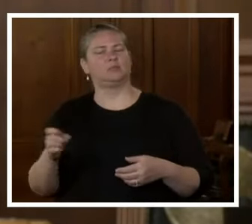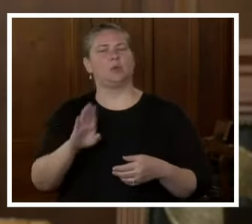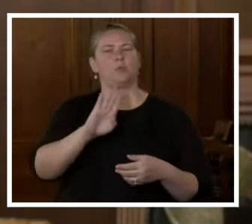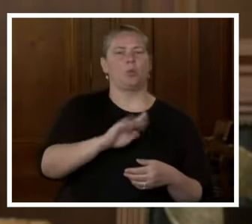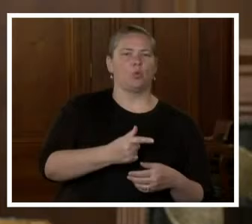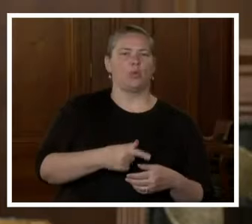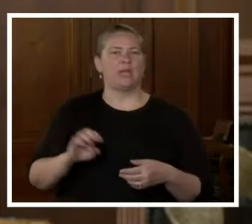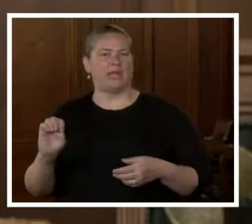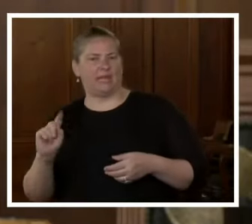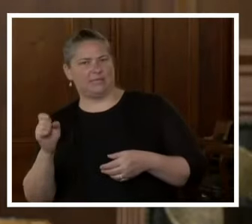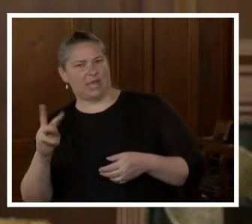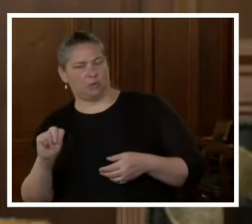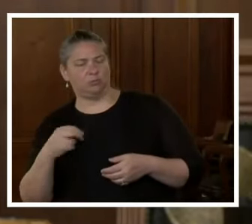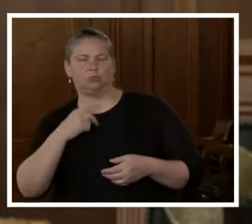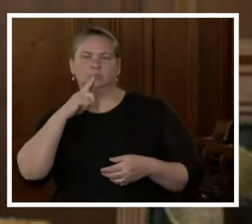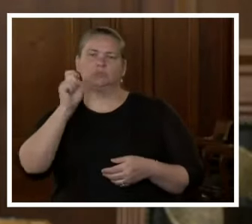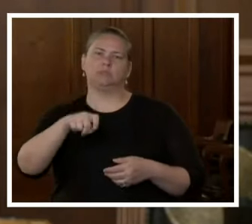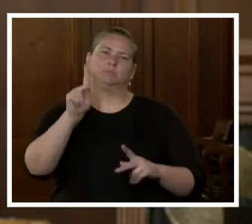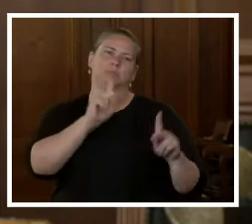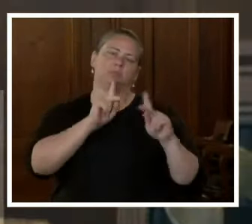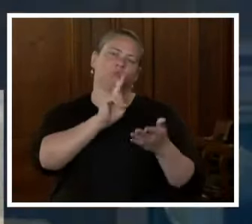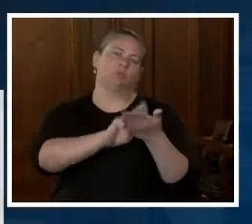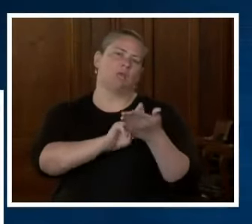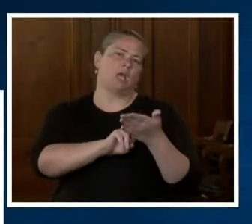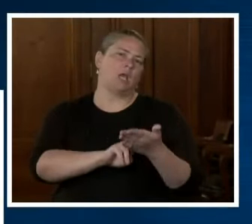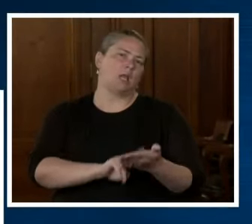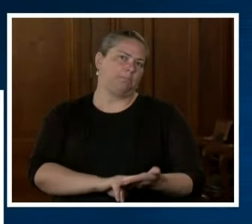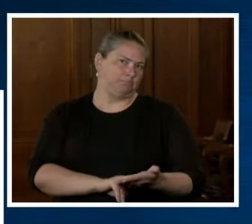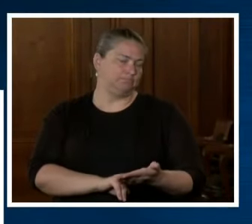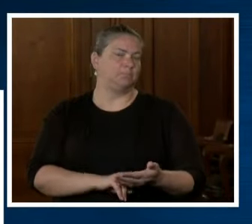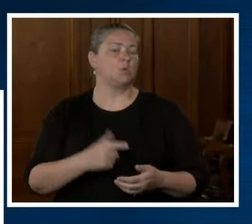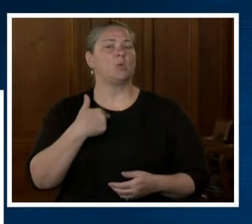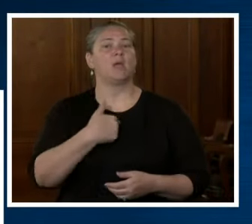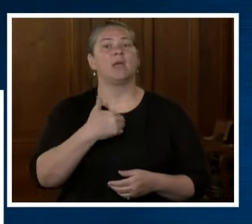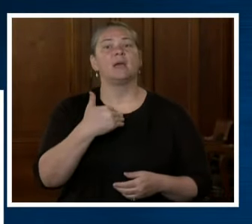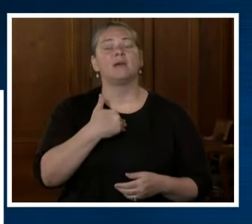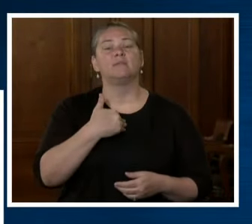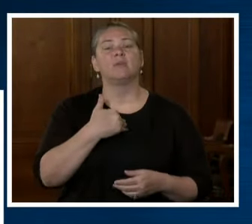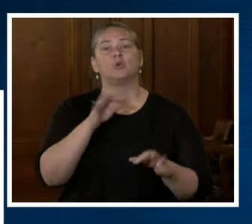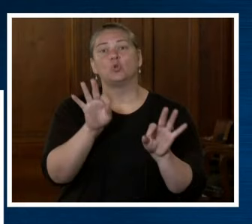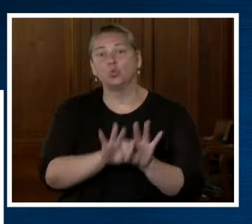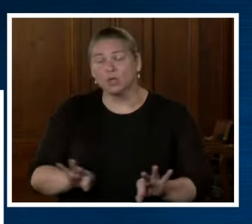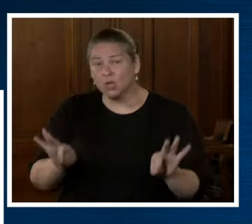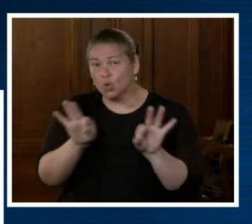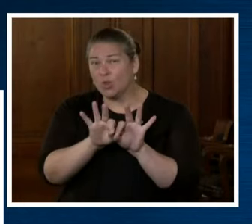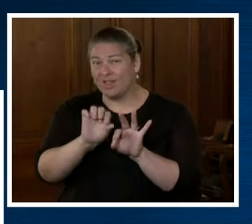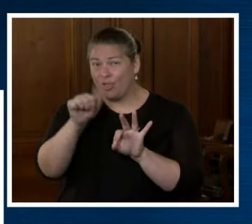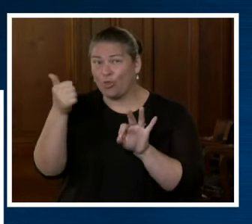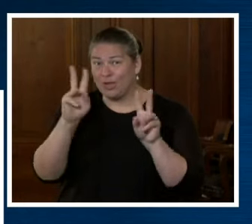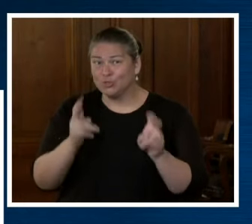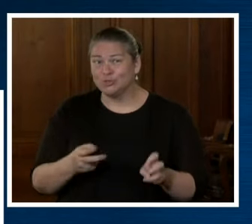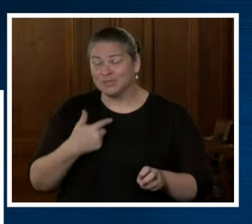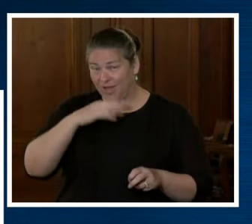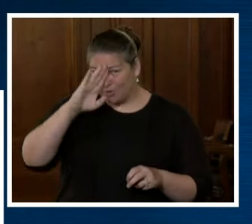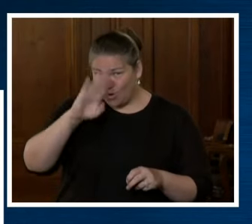AGAIN, I KNOW I SAID THIS THE LAST SEVERAL DAYS, BUT I'M LISTENING.